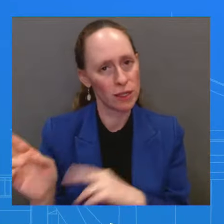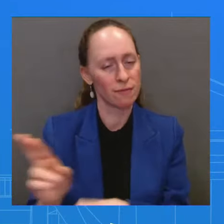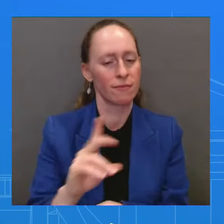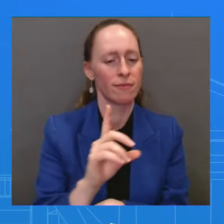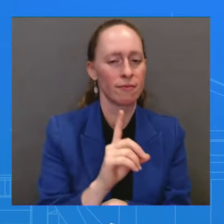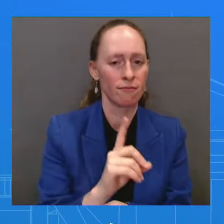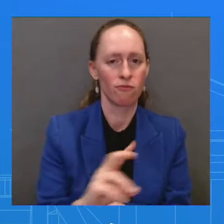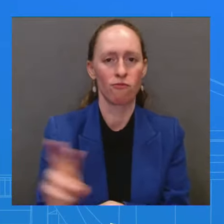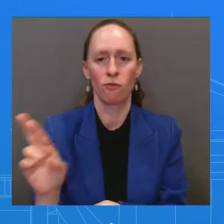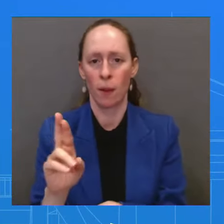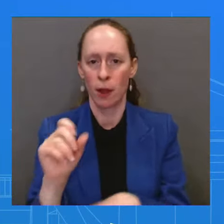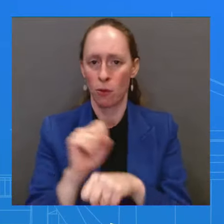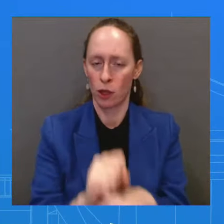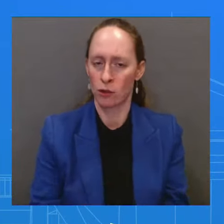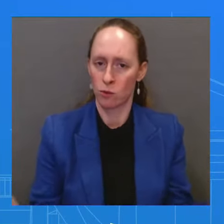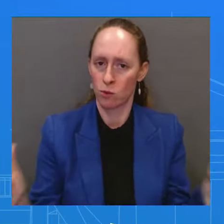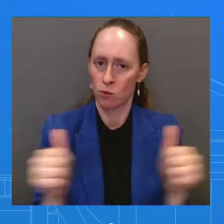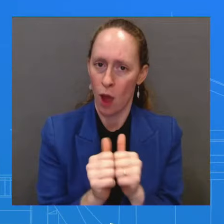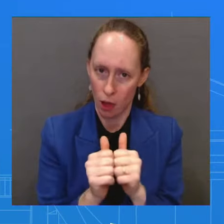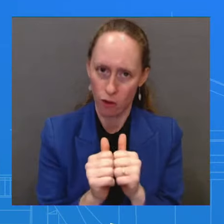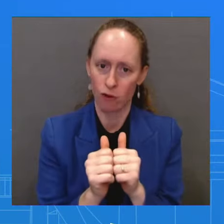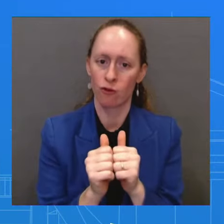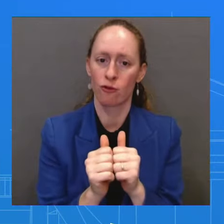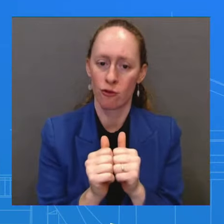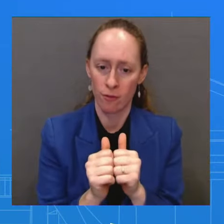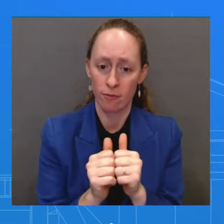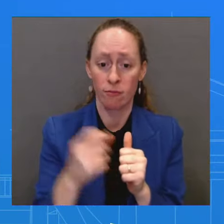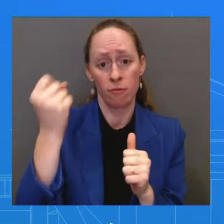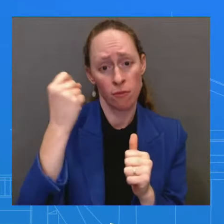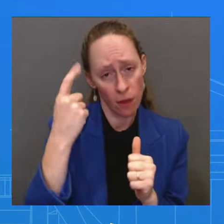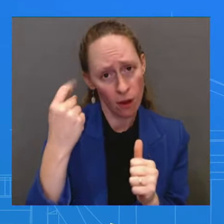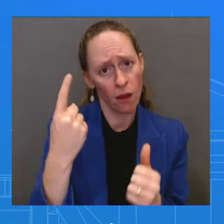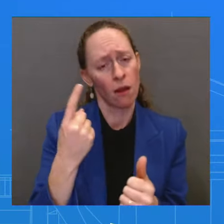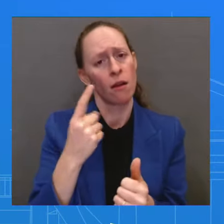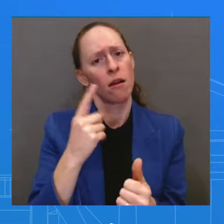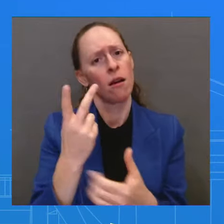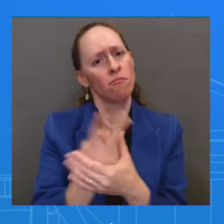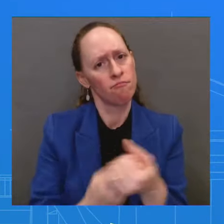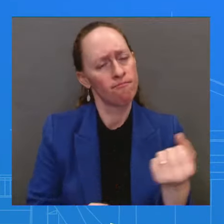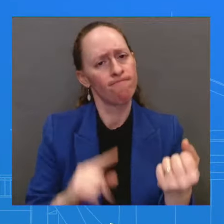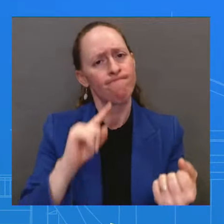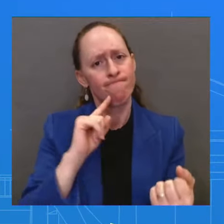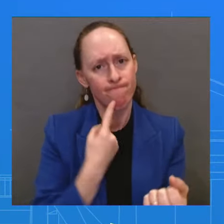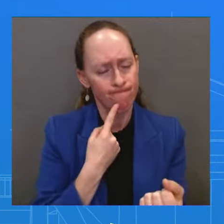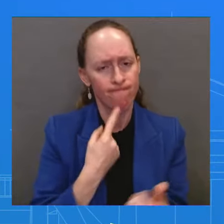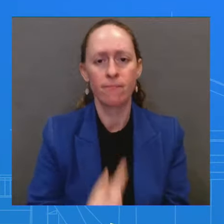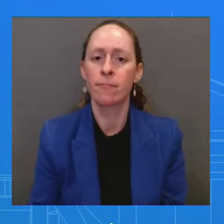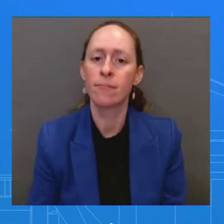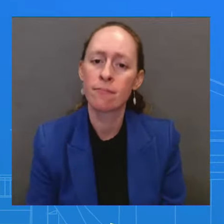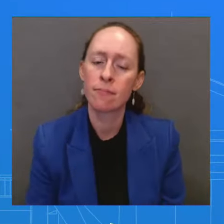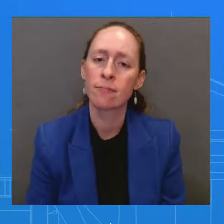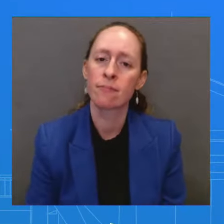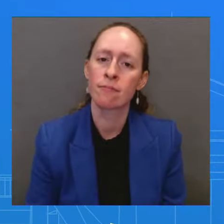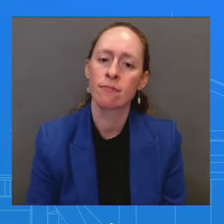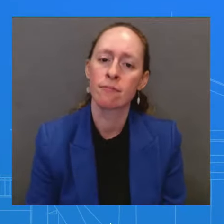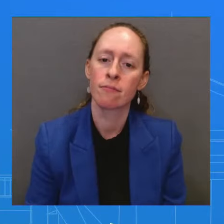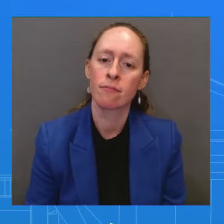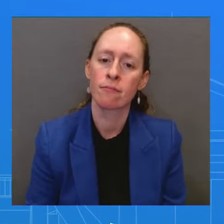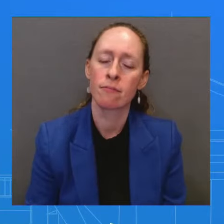with him in the House and in the Senate. The Press: But is there any regret that, you know, Kevin McCarthy was a known quantity, but with this next person that it will be even harder to work with? Any regret that --